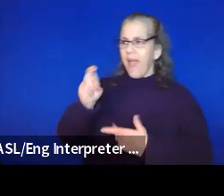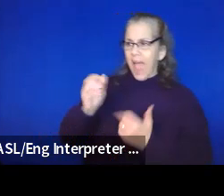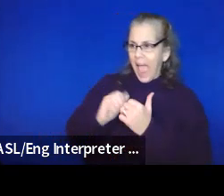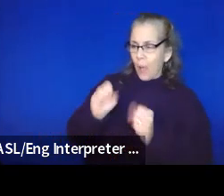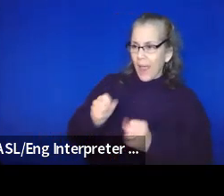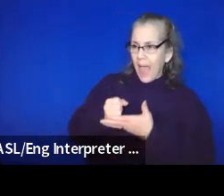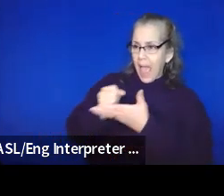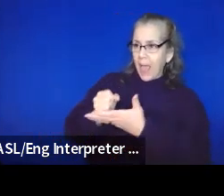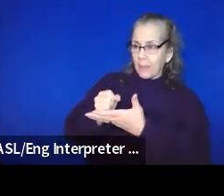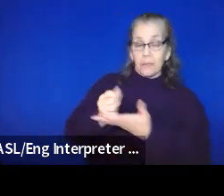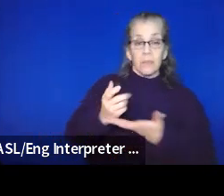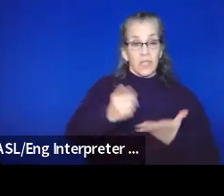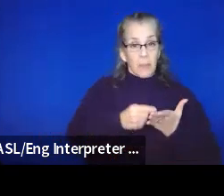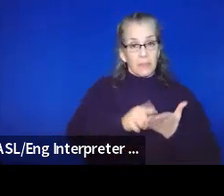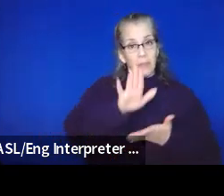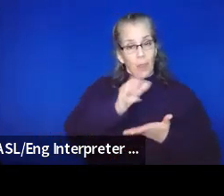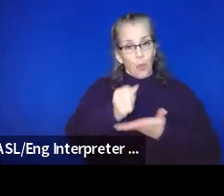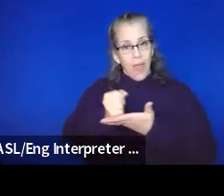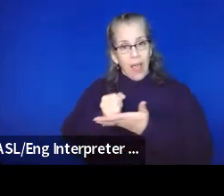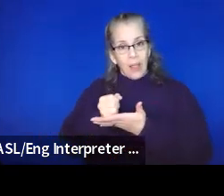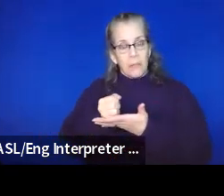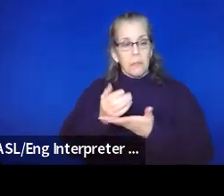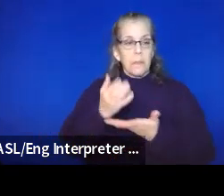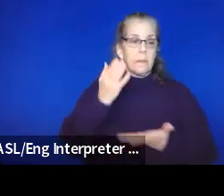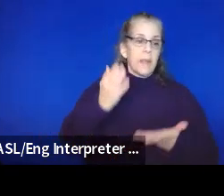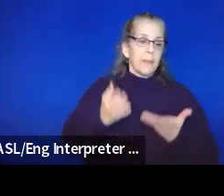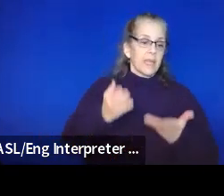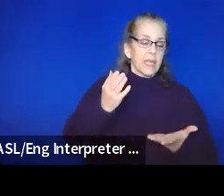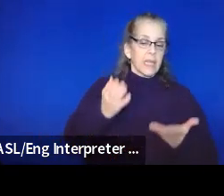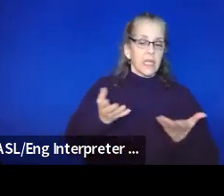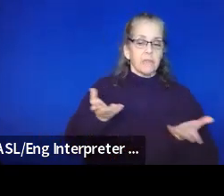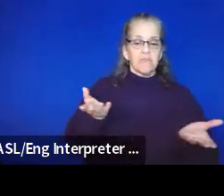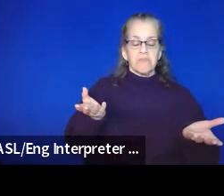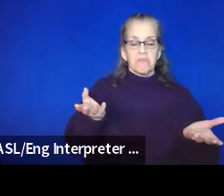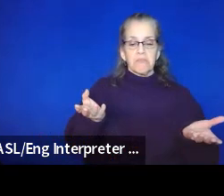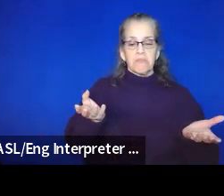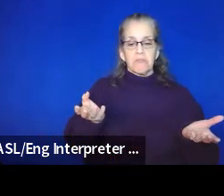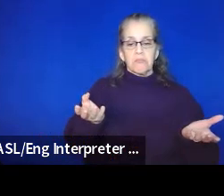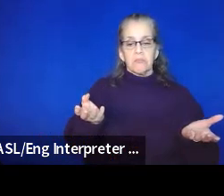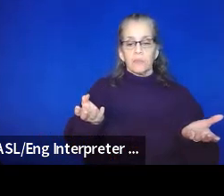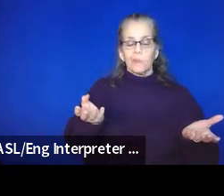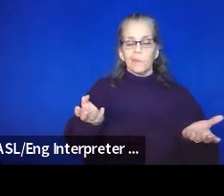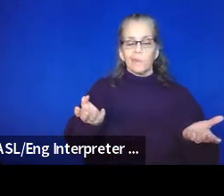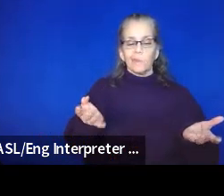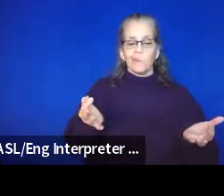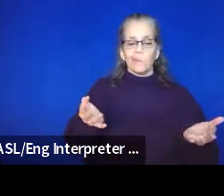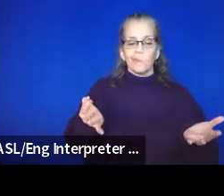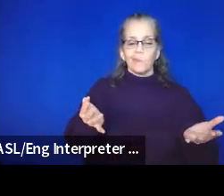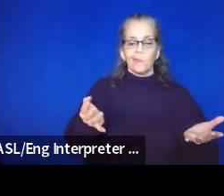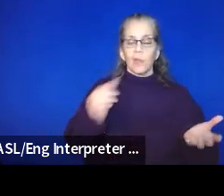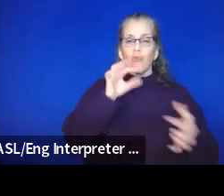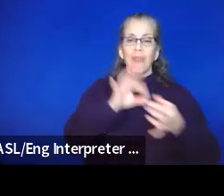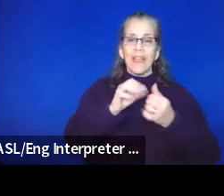Sometimes that helping may not be... um... hearing related. And I can give you an example.